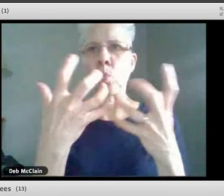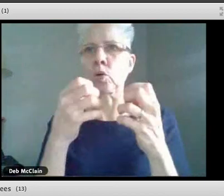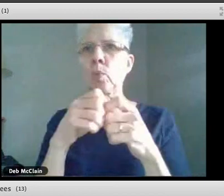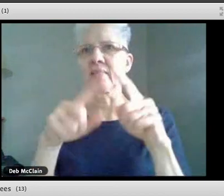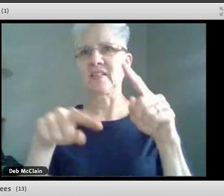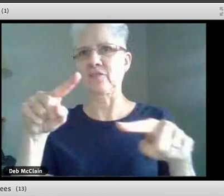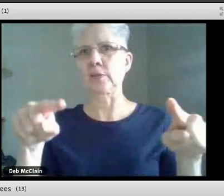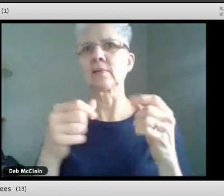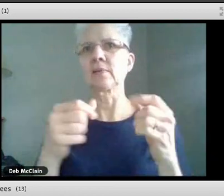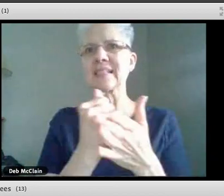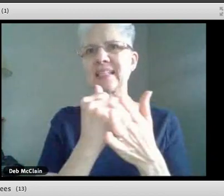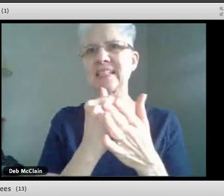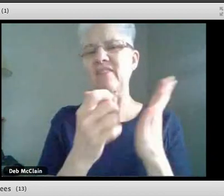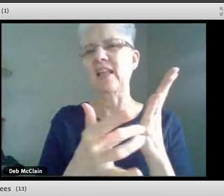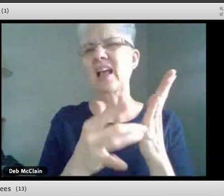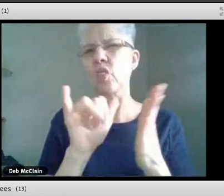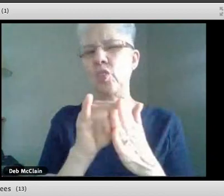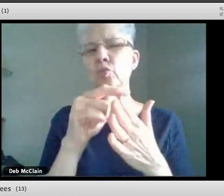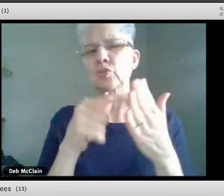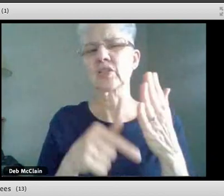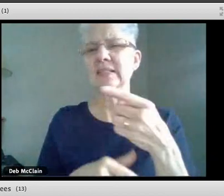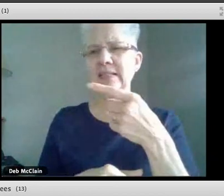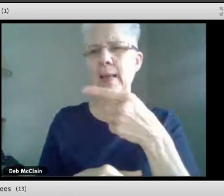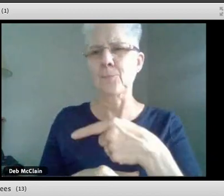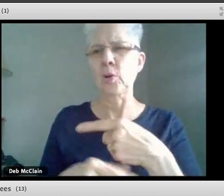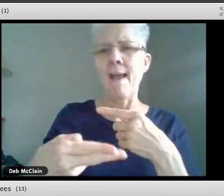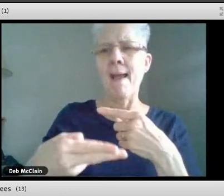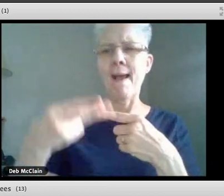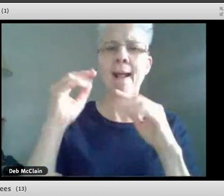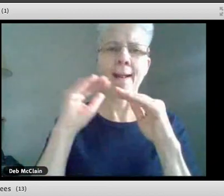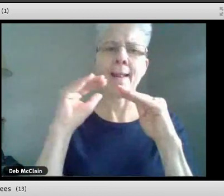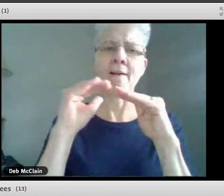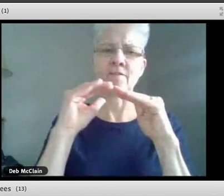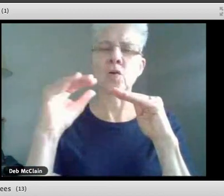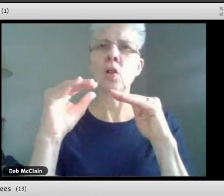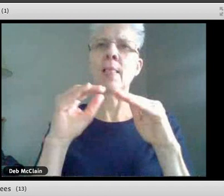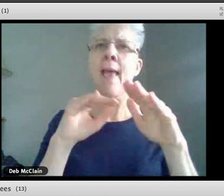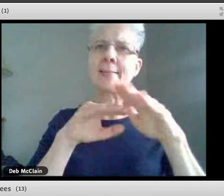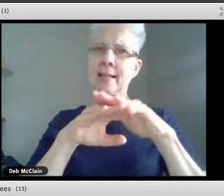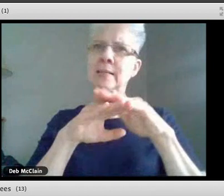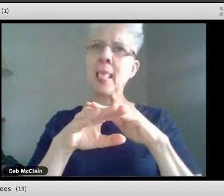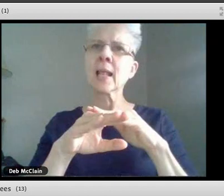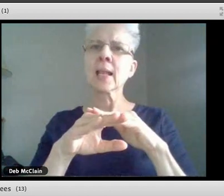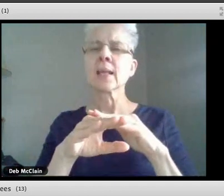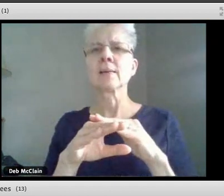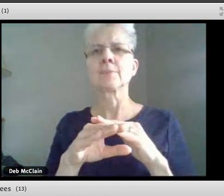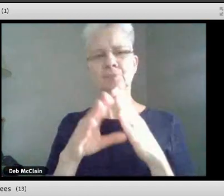So these are some pretty high- level accessibility initiatives. This isn't law.